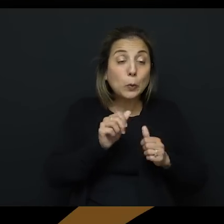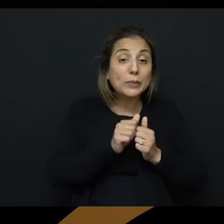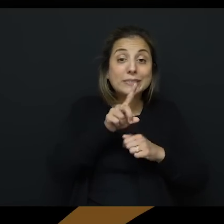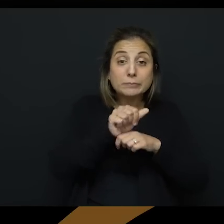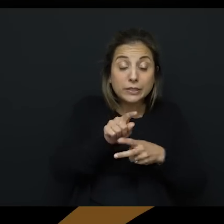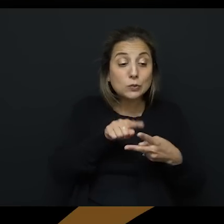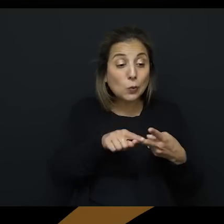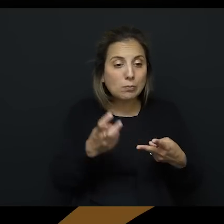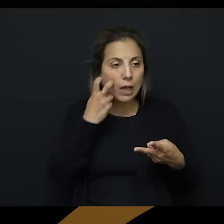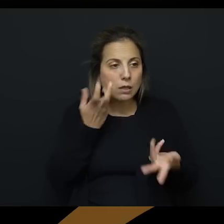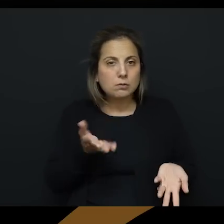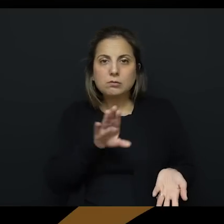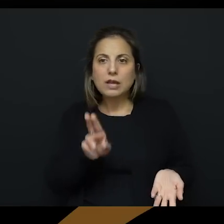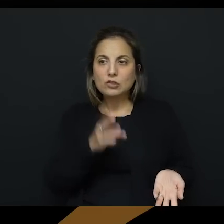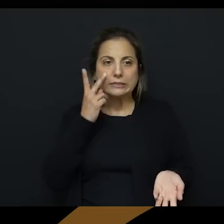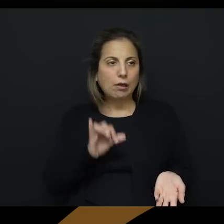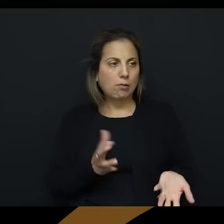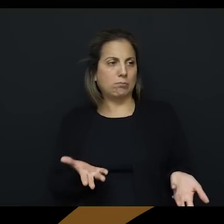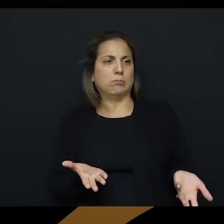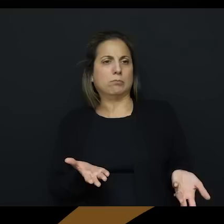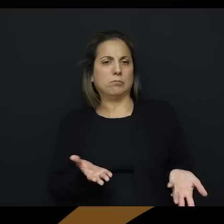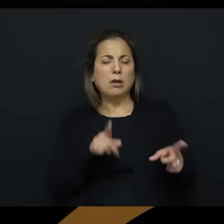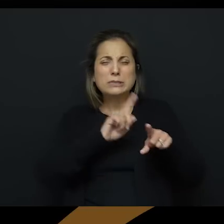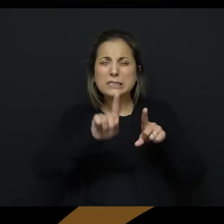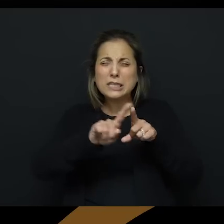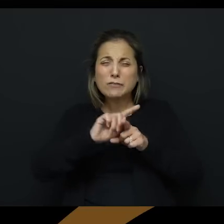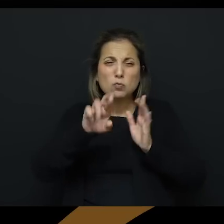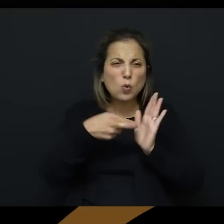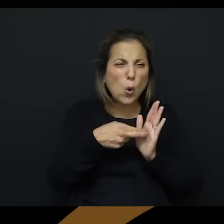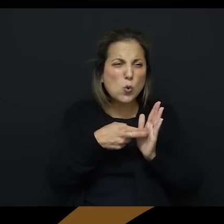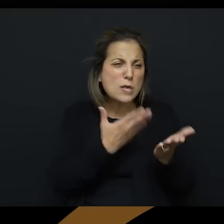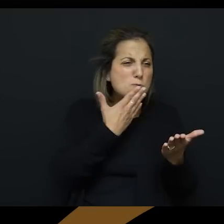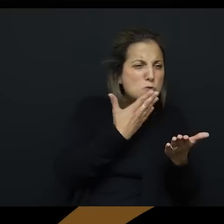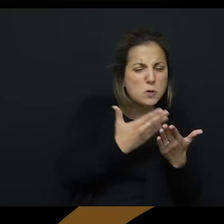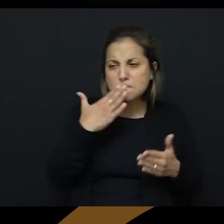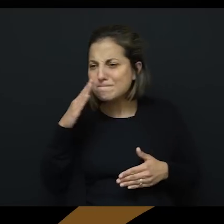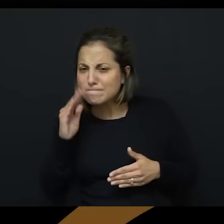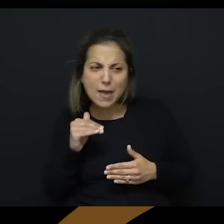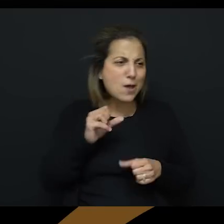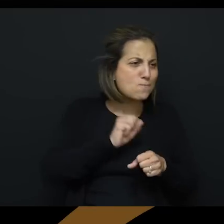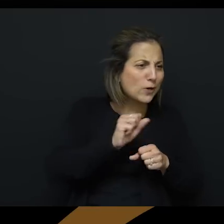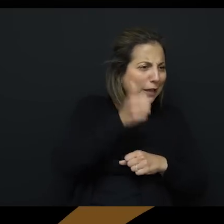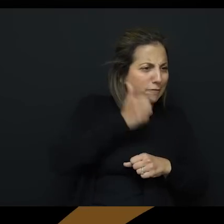Often persons with disabilities and person who are blind don't get to see that. Don't get to see ourselves in all those different roles.